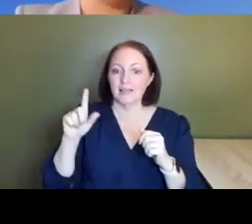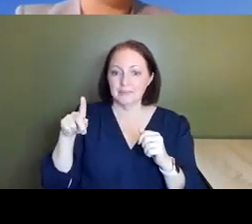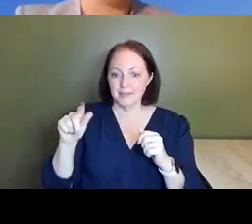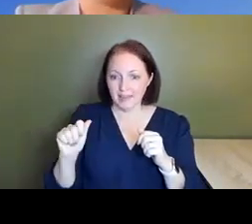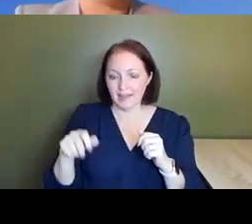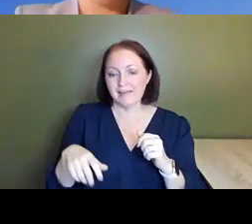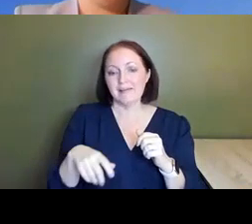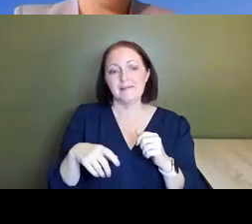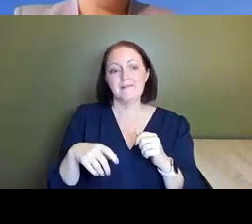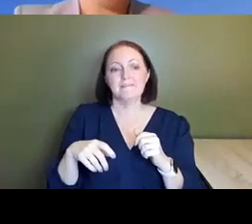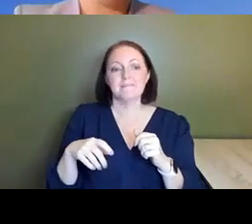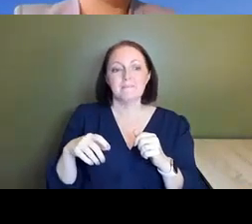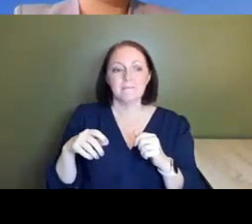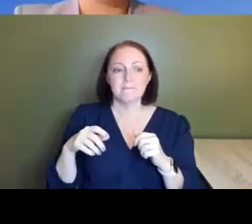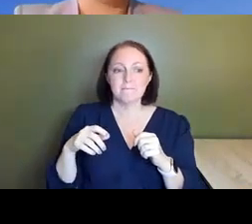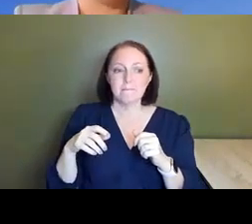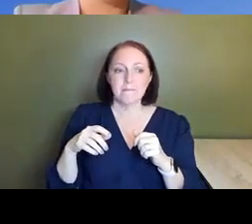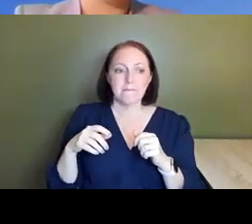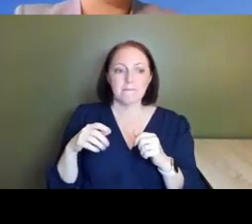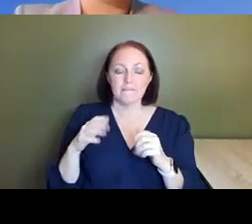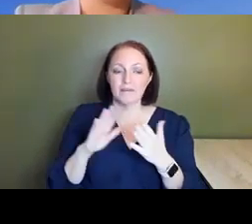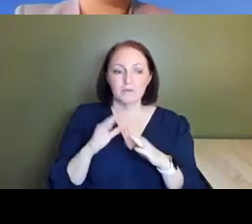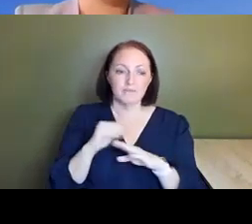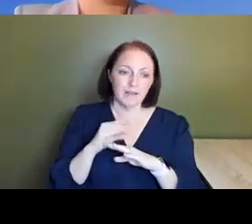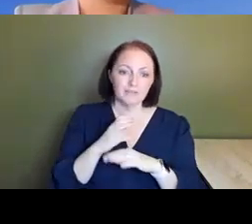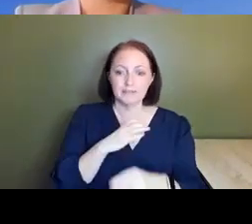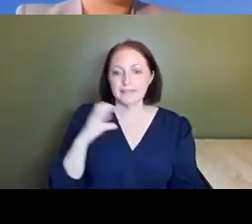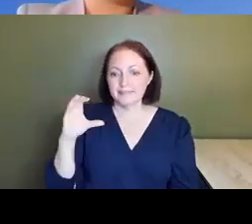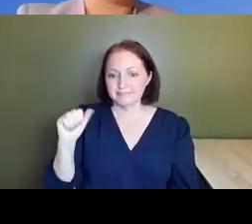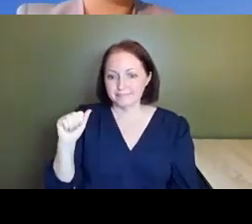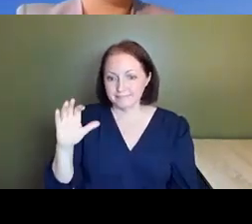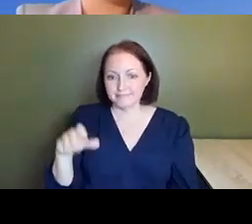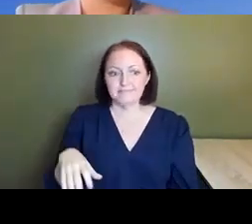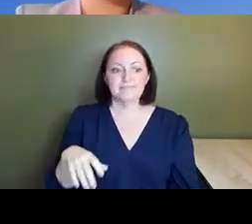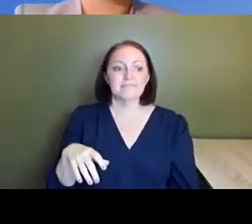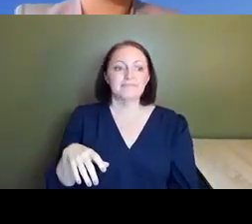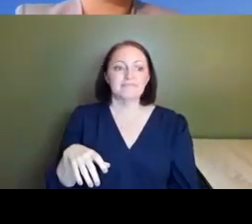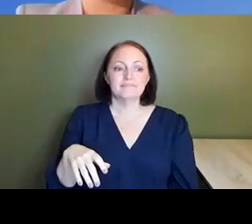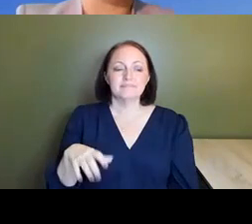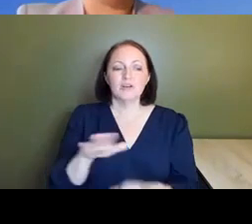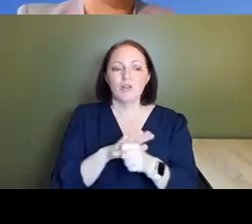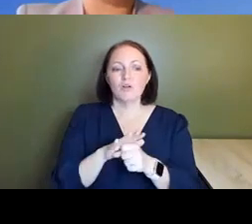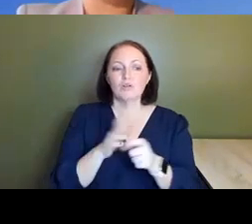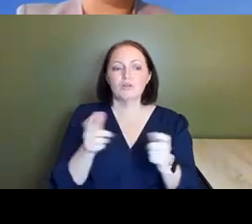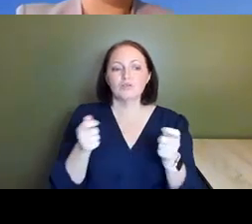Plan Area or SELPA Community Advisory Committee and then those Local Control Accountability